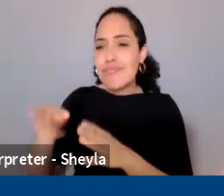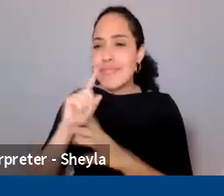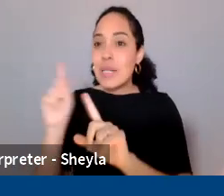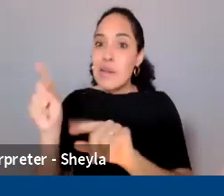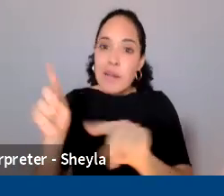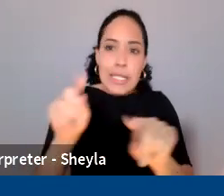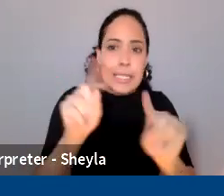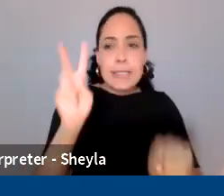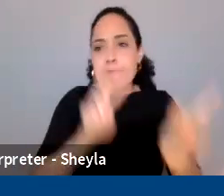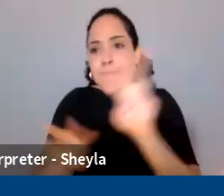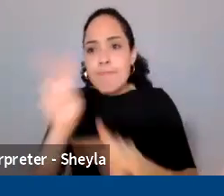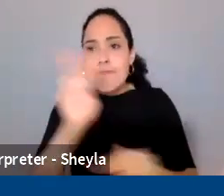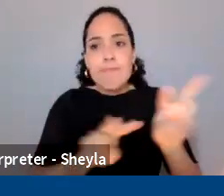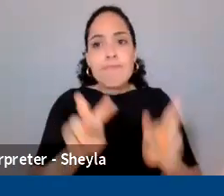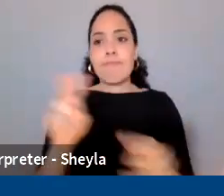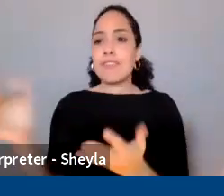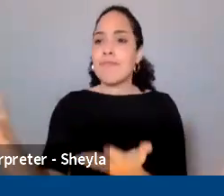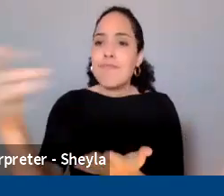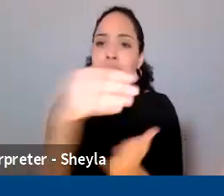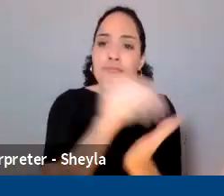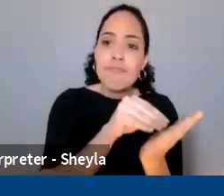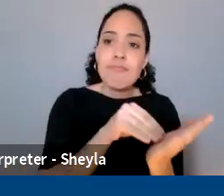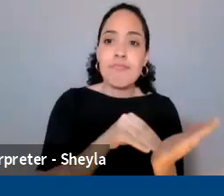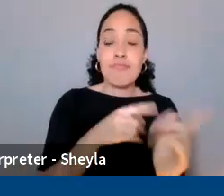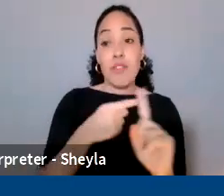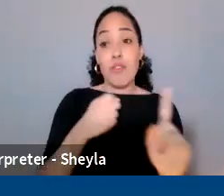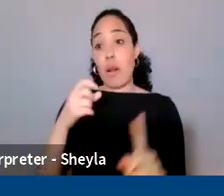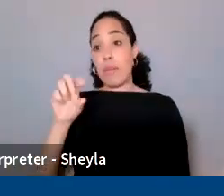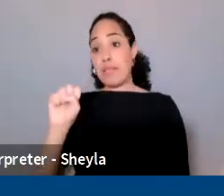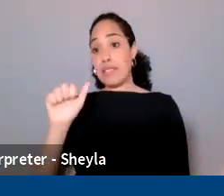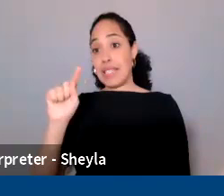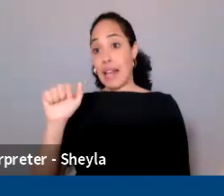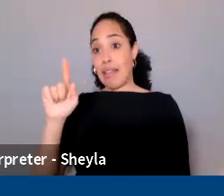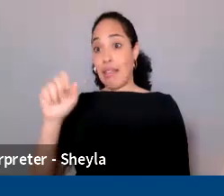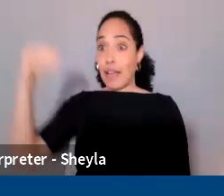from satellite imagery as well as being on the ground and they come up with that burn severity